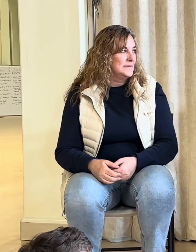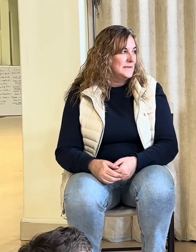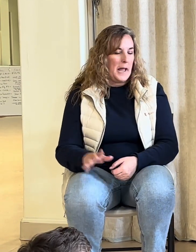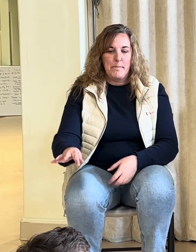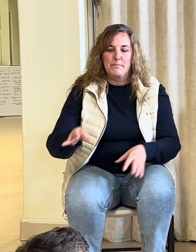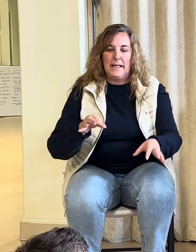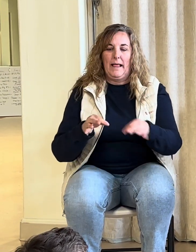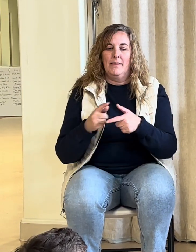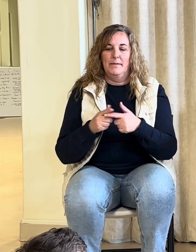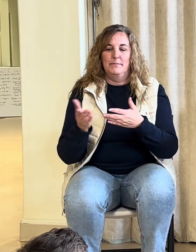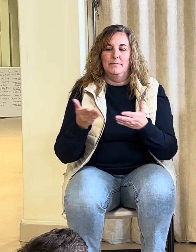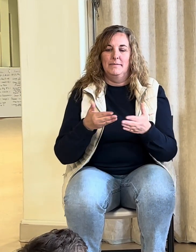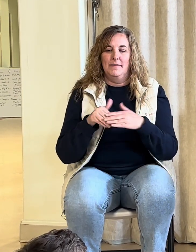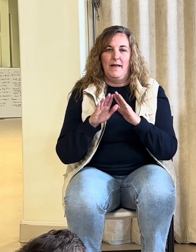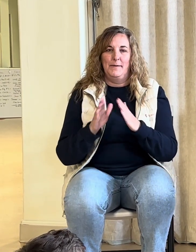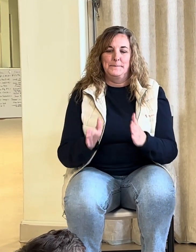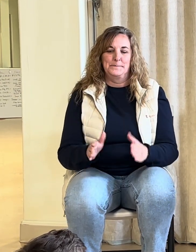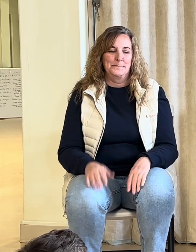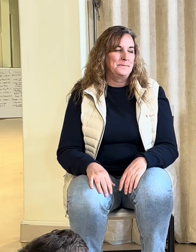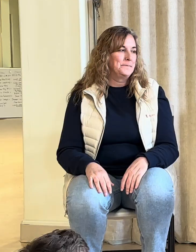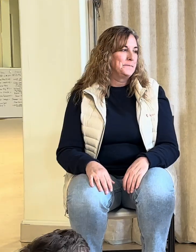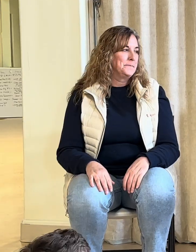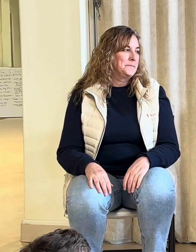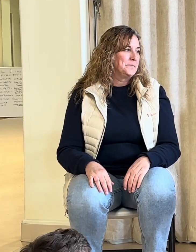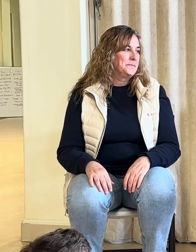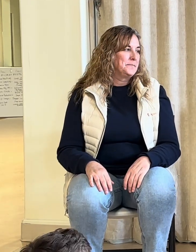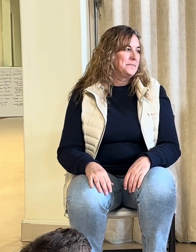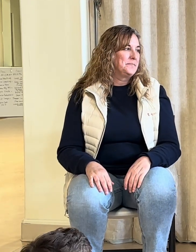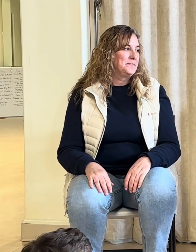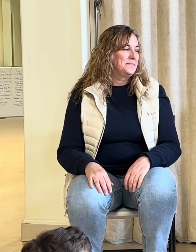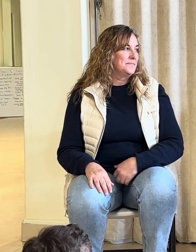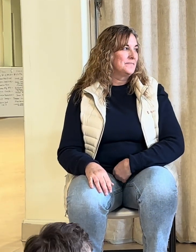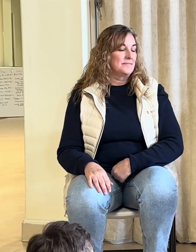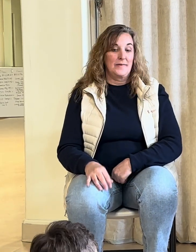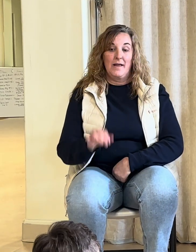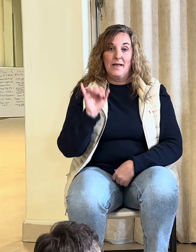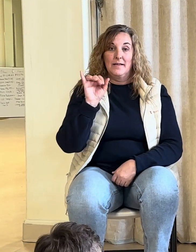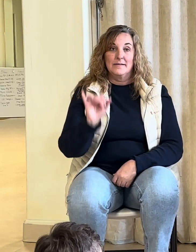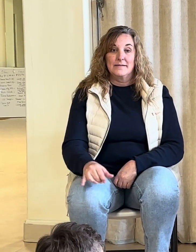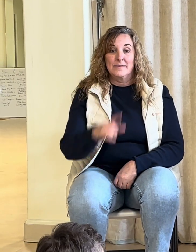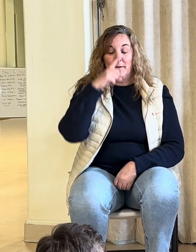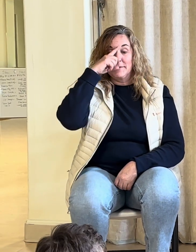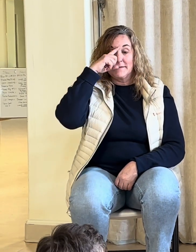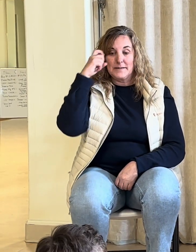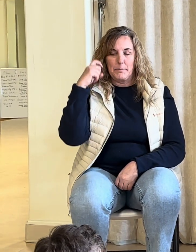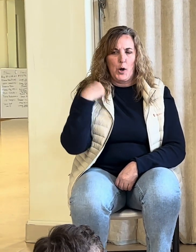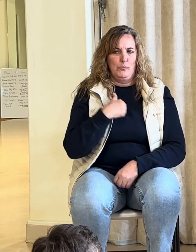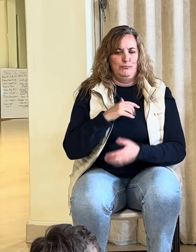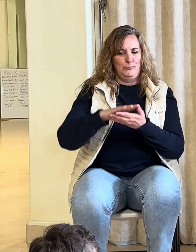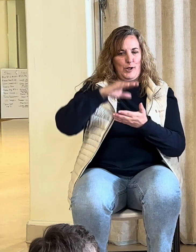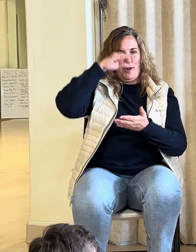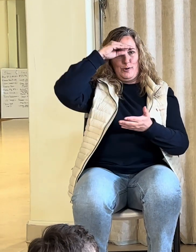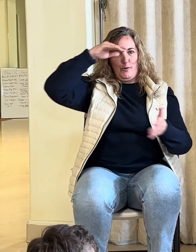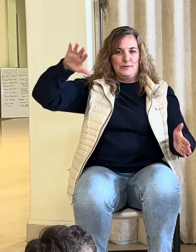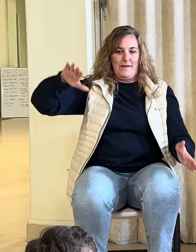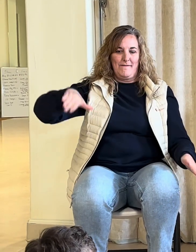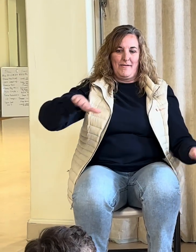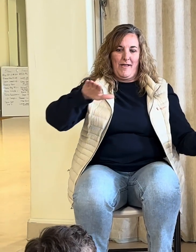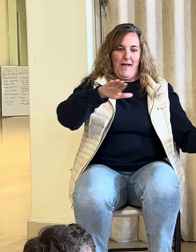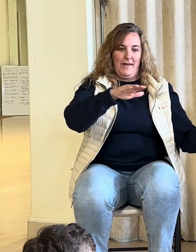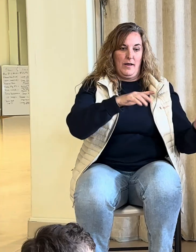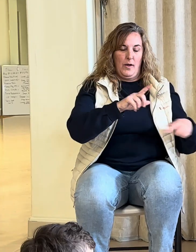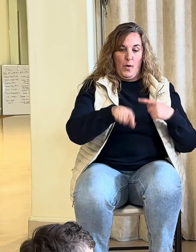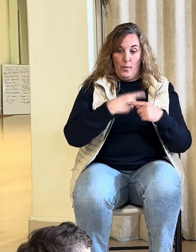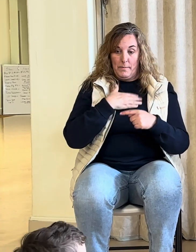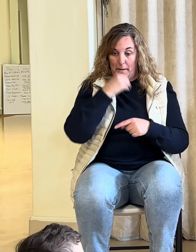house. That was the summer we learned to fly. When my brother and I couldn't stop